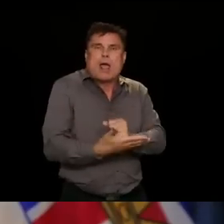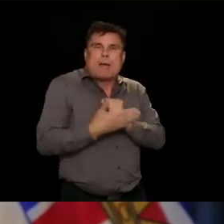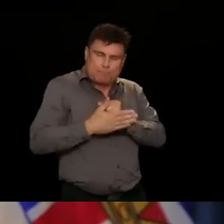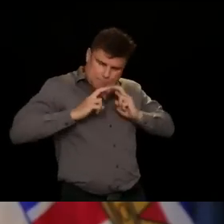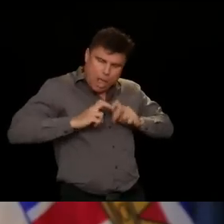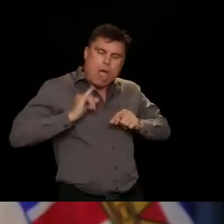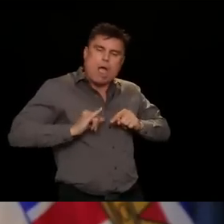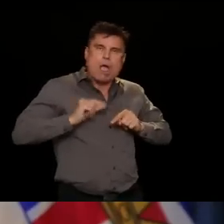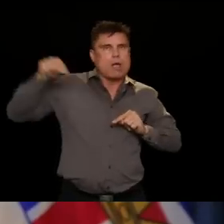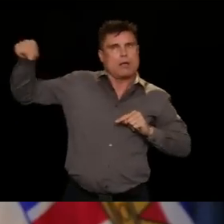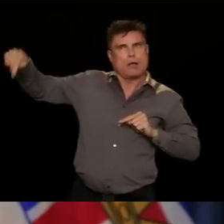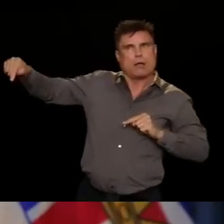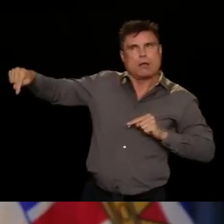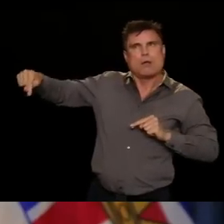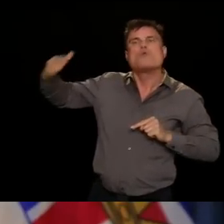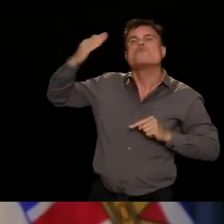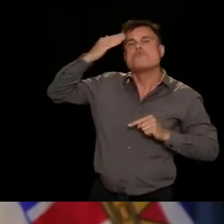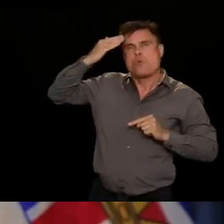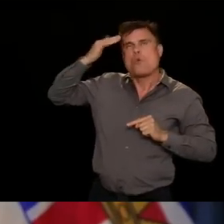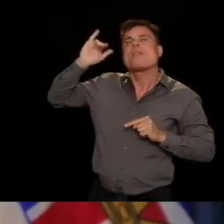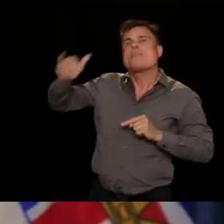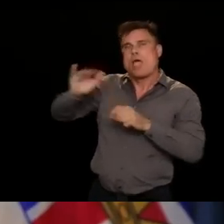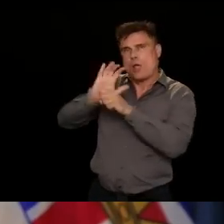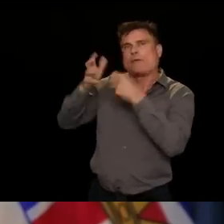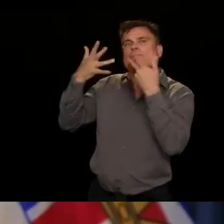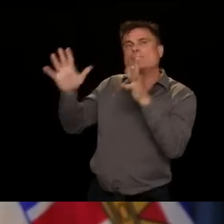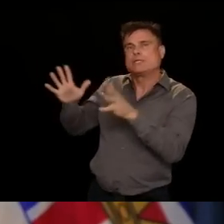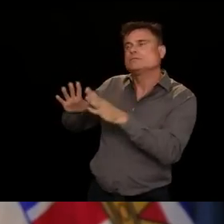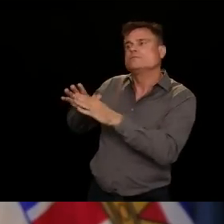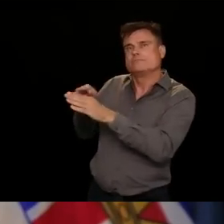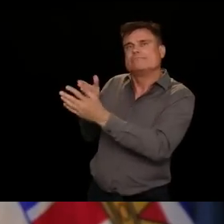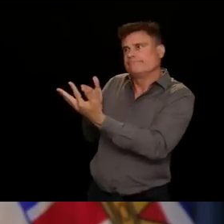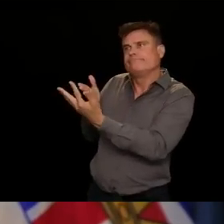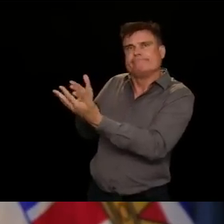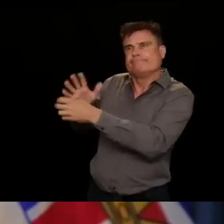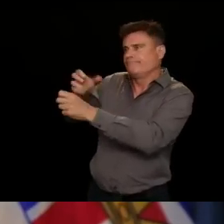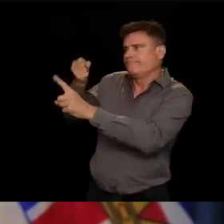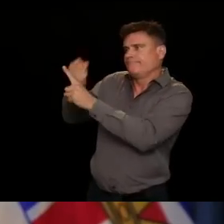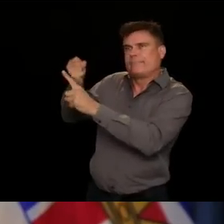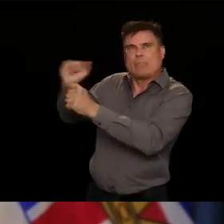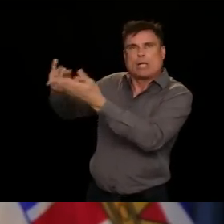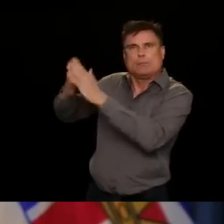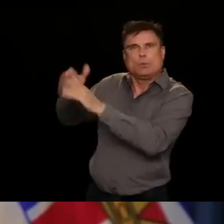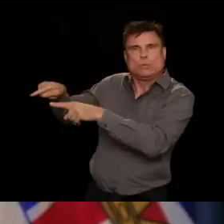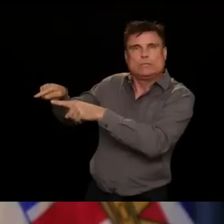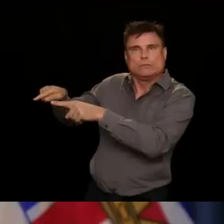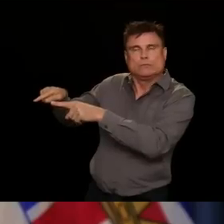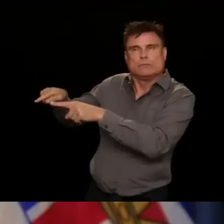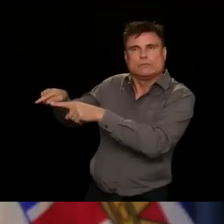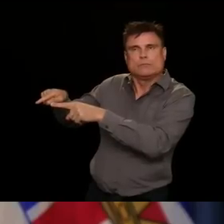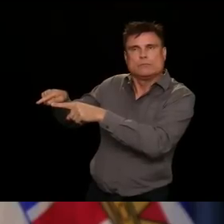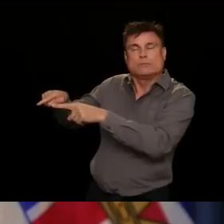in a community, we can test and use it to see if there is any evidence of community spread.